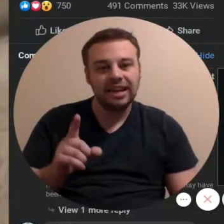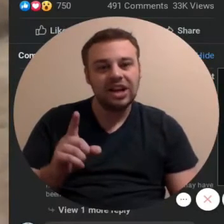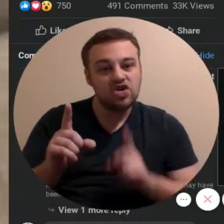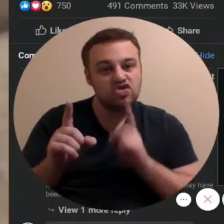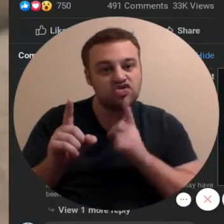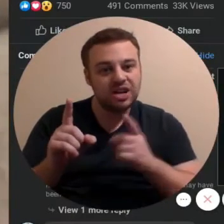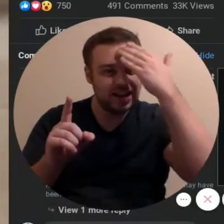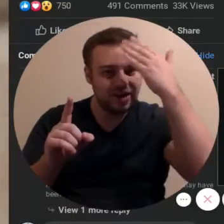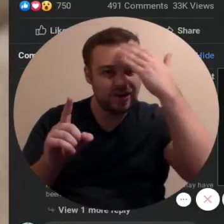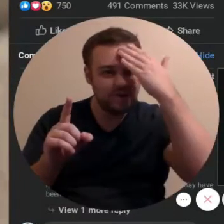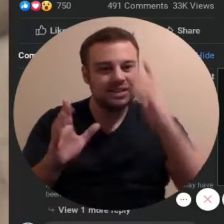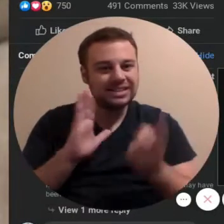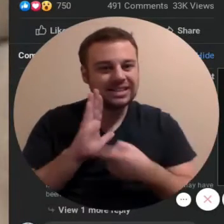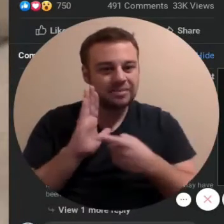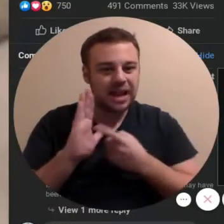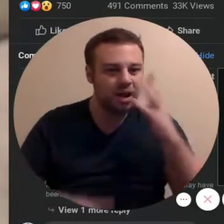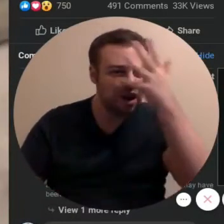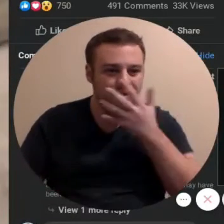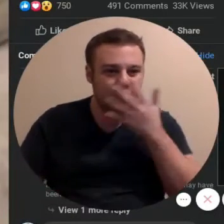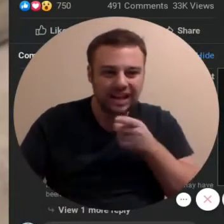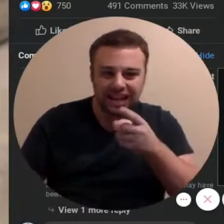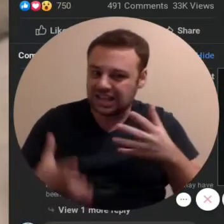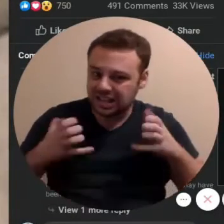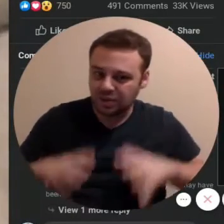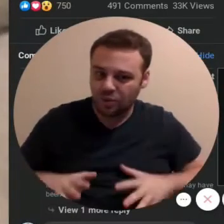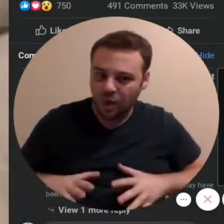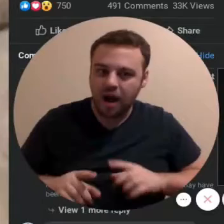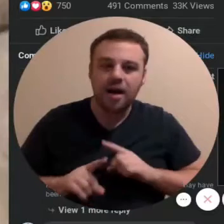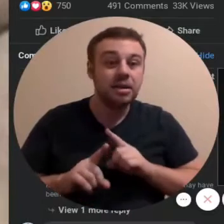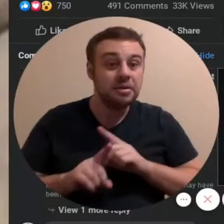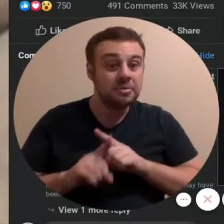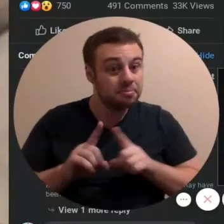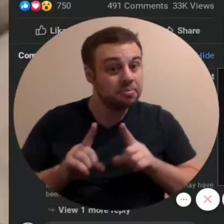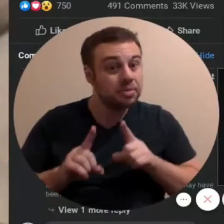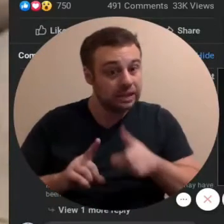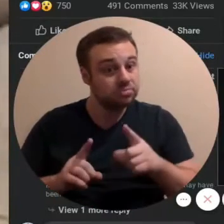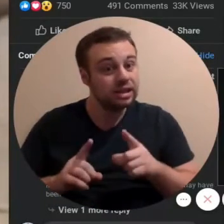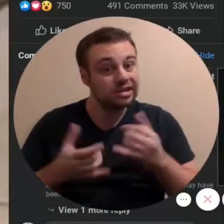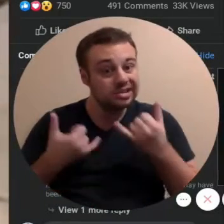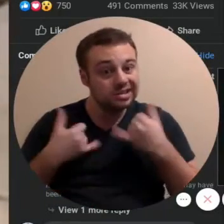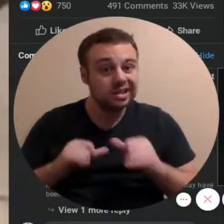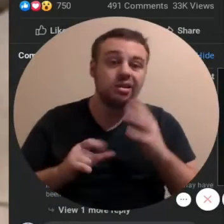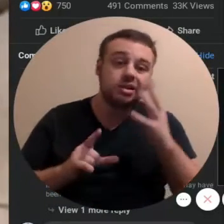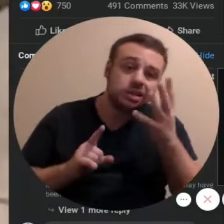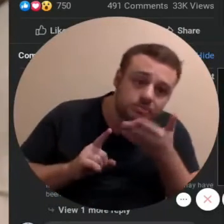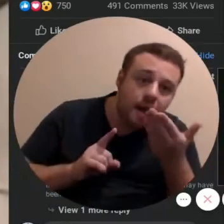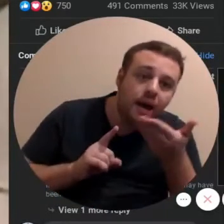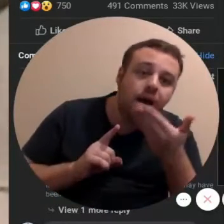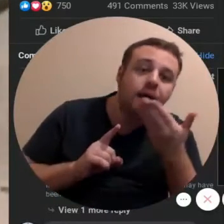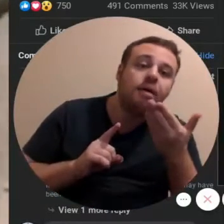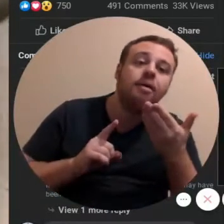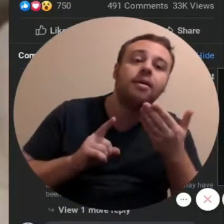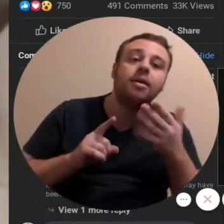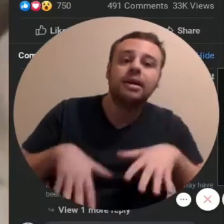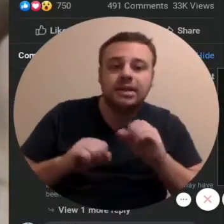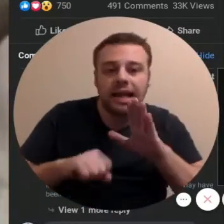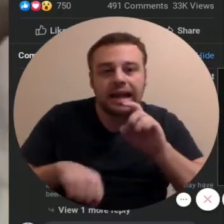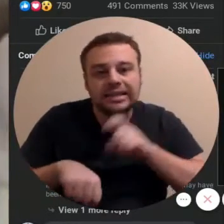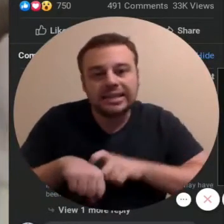just takes a while to smell it and think about it. Erica: Now tell us about the hanging upside down and